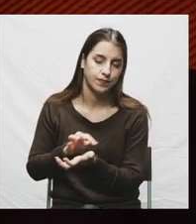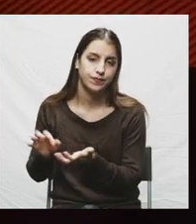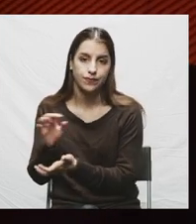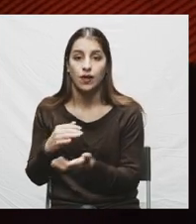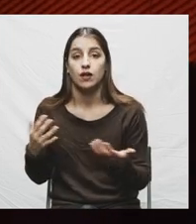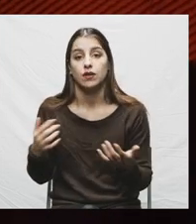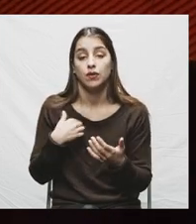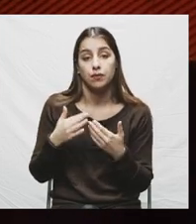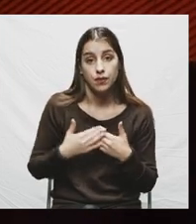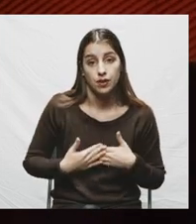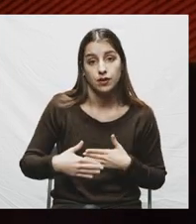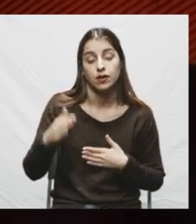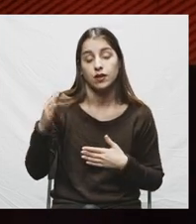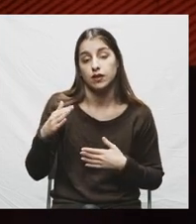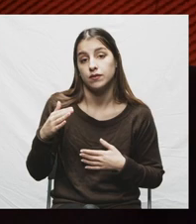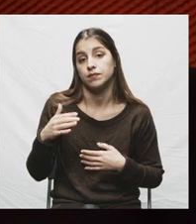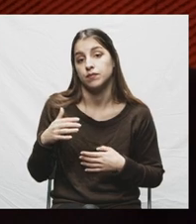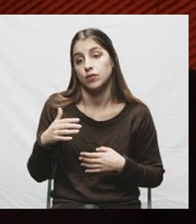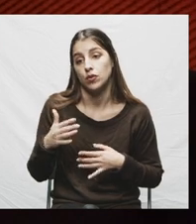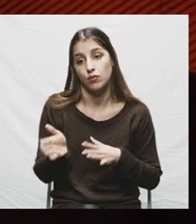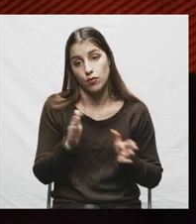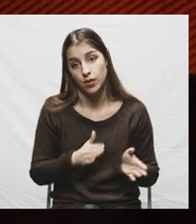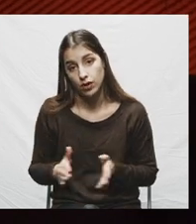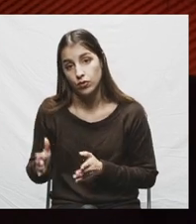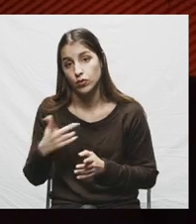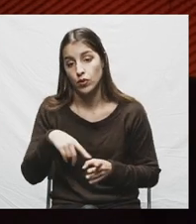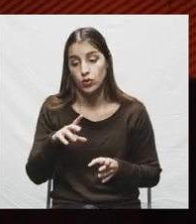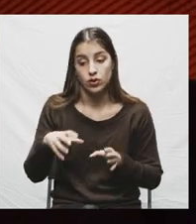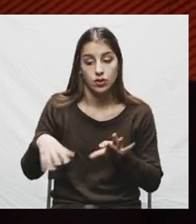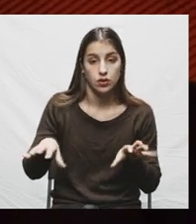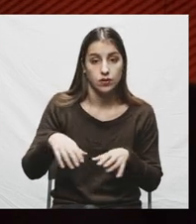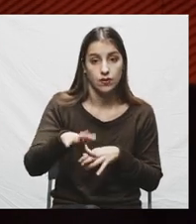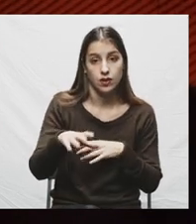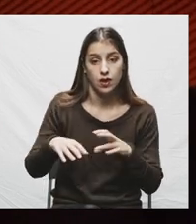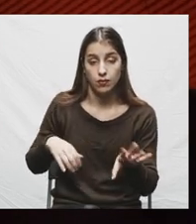Thus, from a certain time, we grew apart a little, but I, with